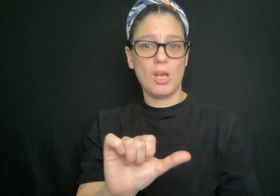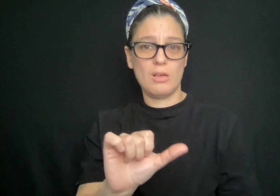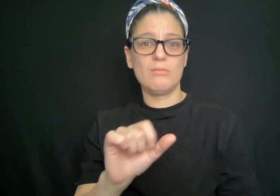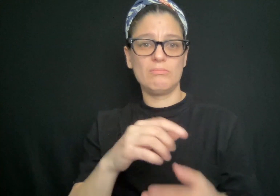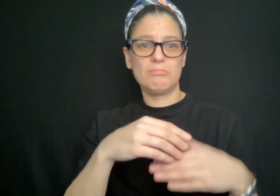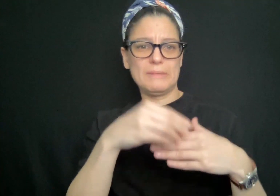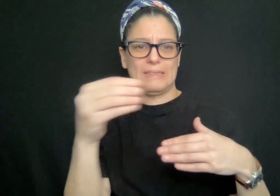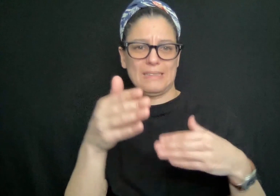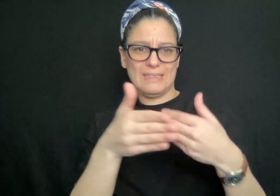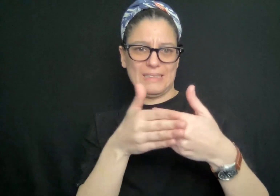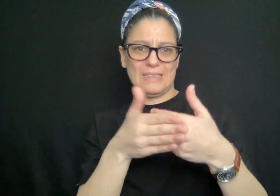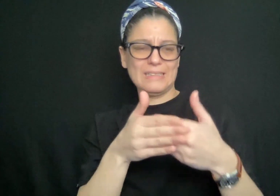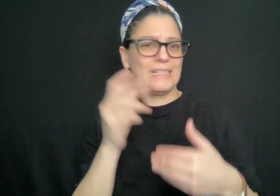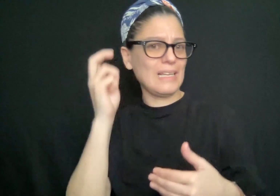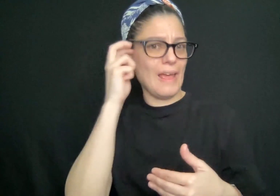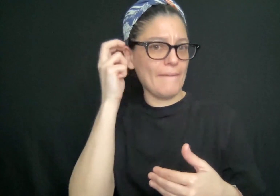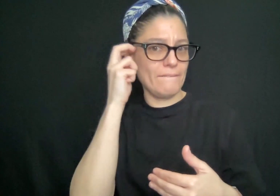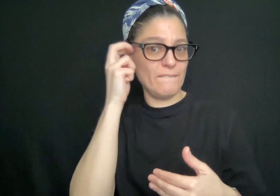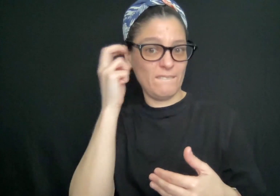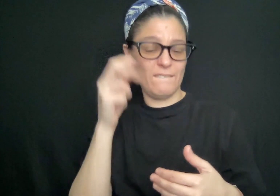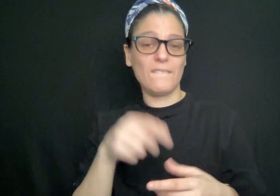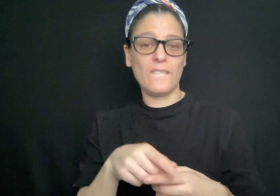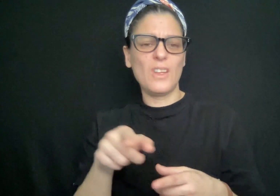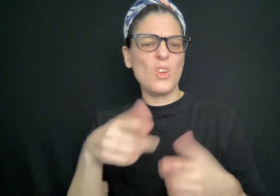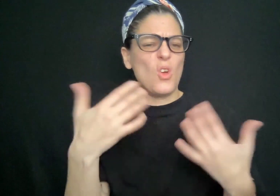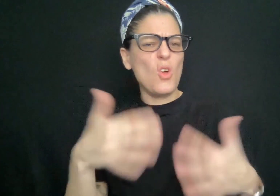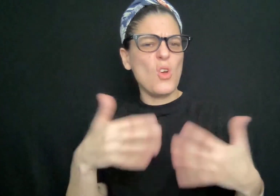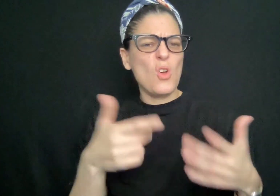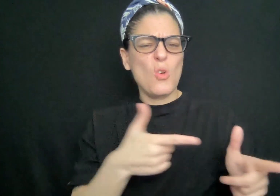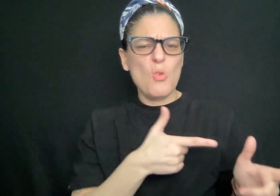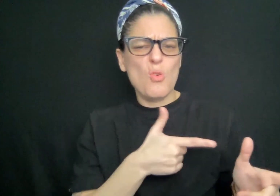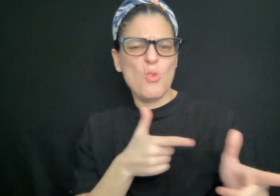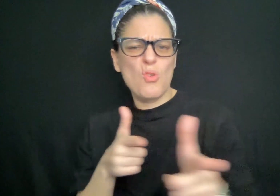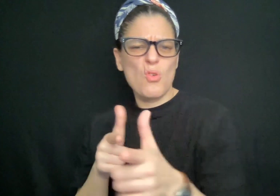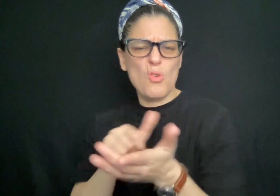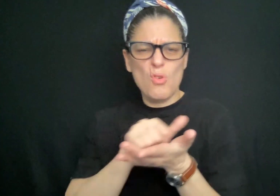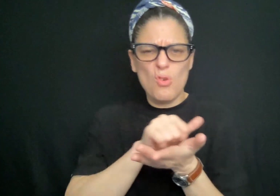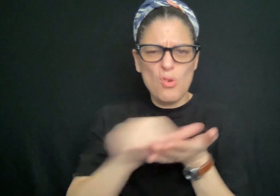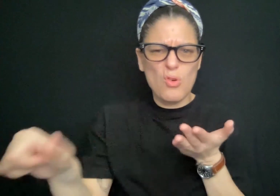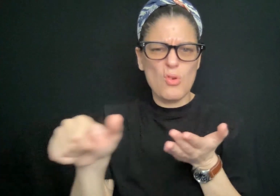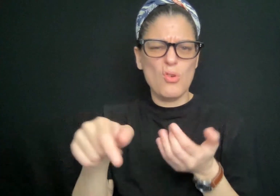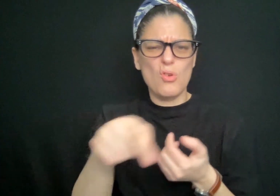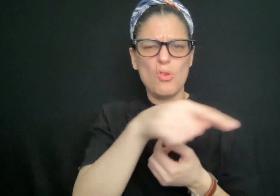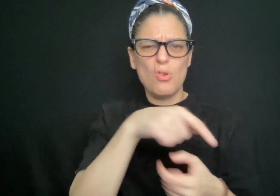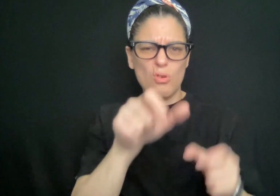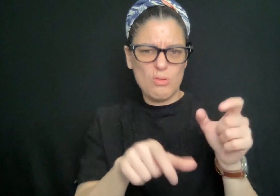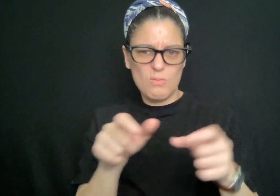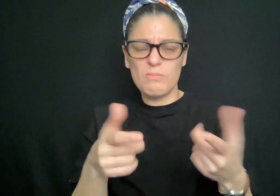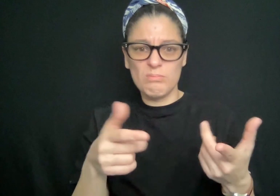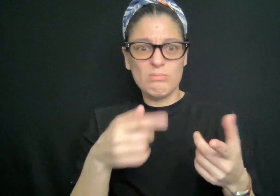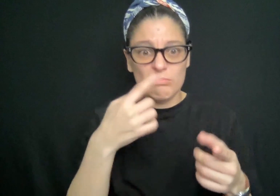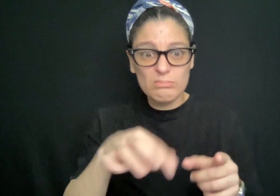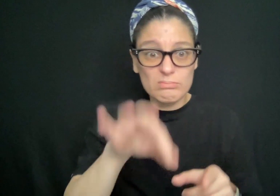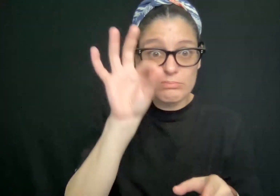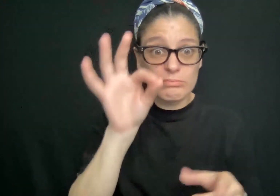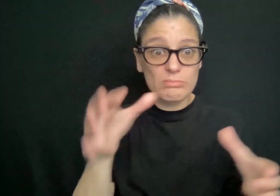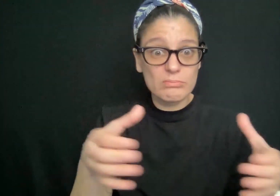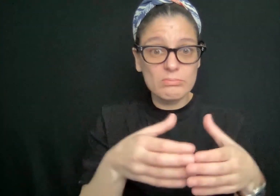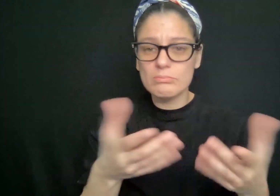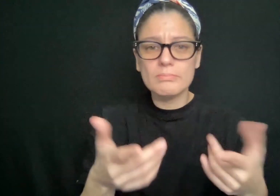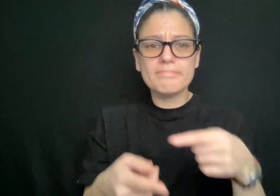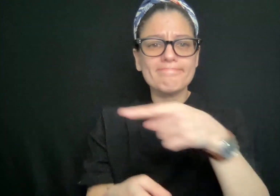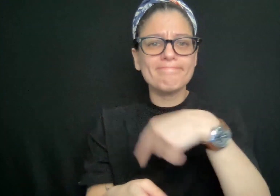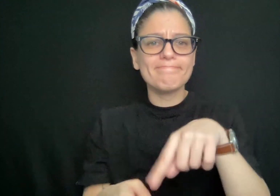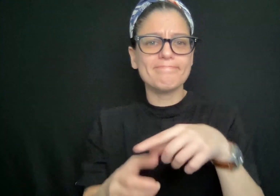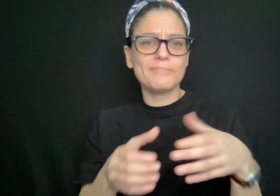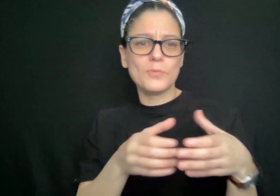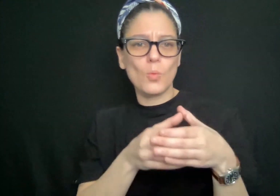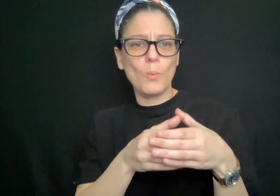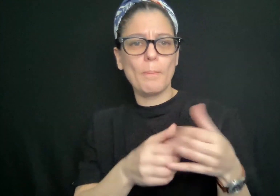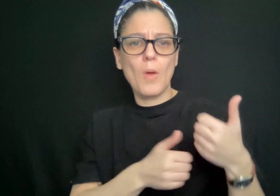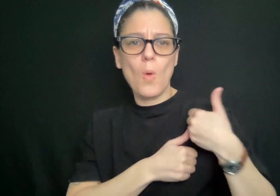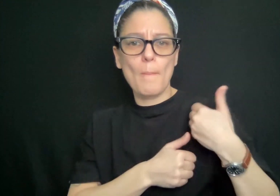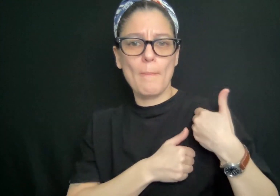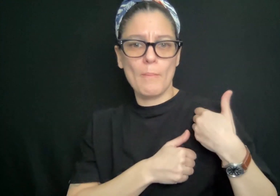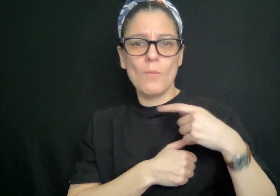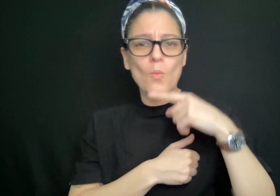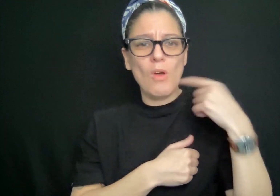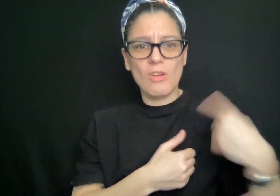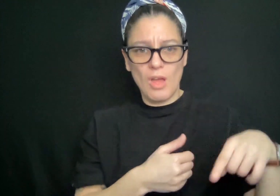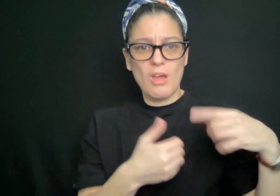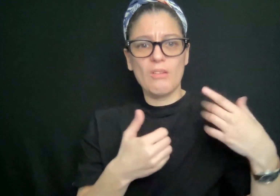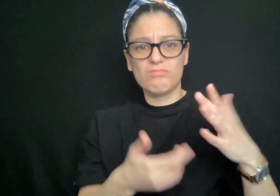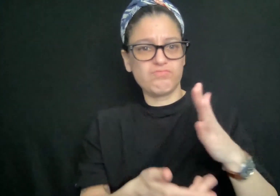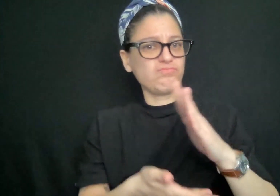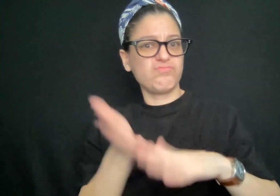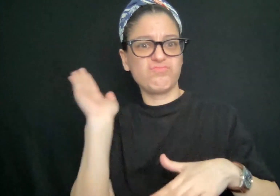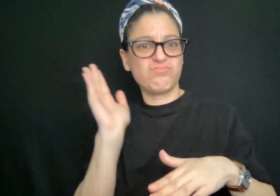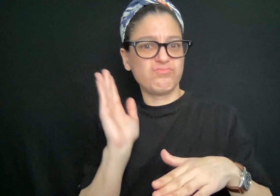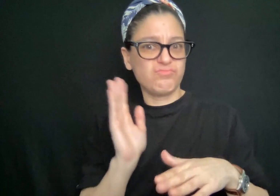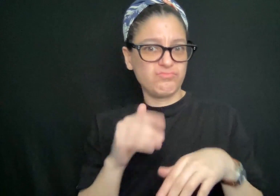have been found in Bucha a town outside of Kyiv the massacre of civilians was discovered